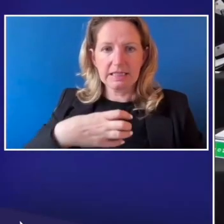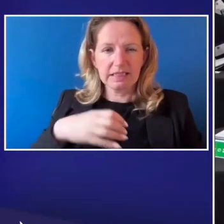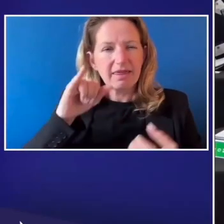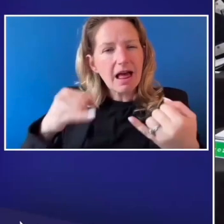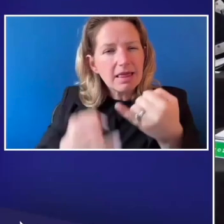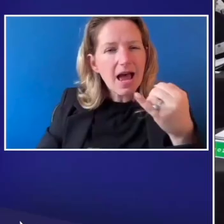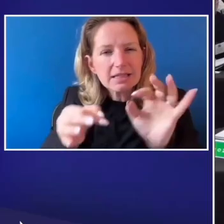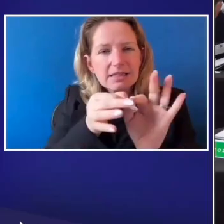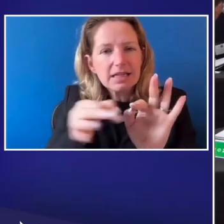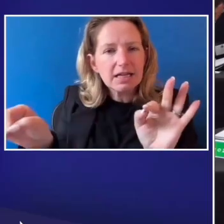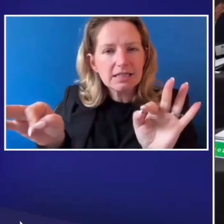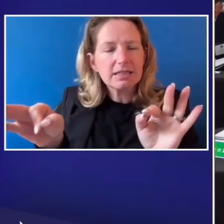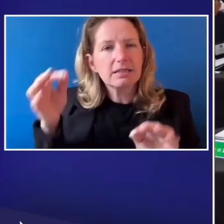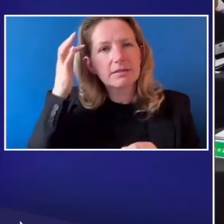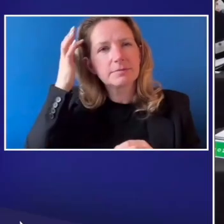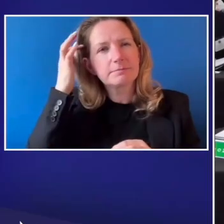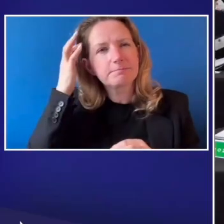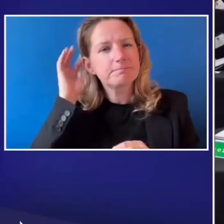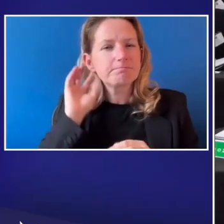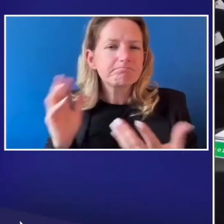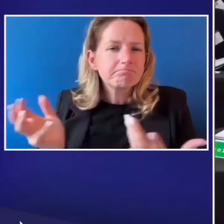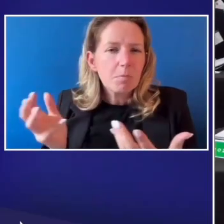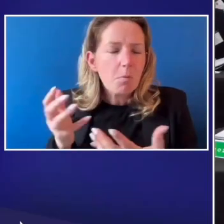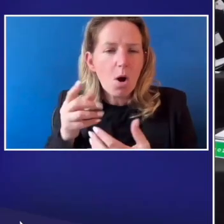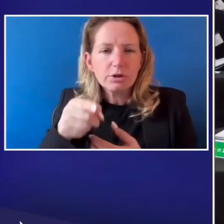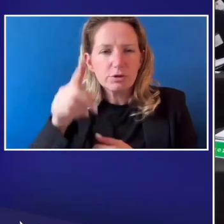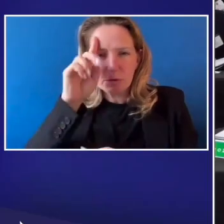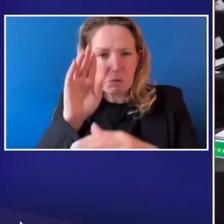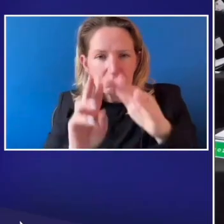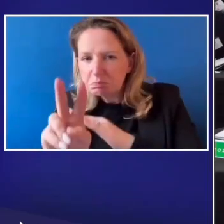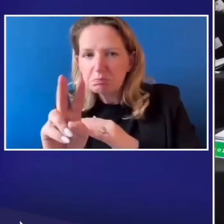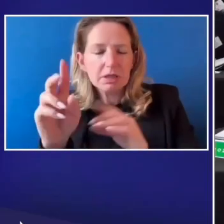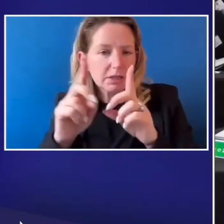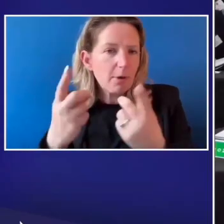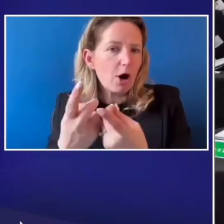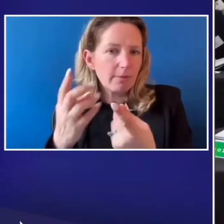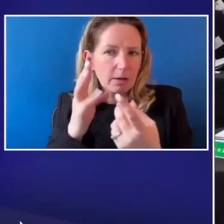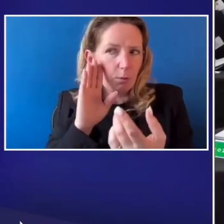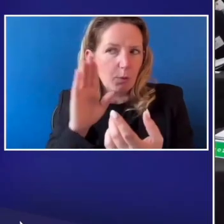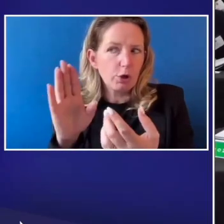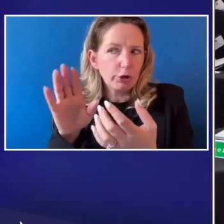So what do you anticipate the department doing with the agency with that reporting?